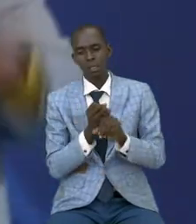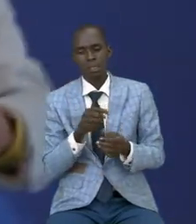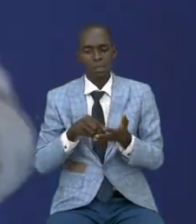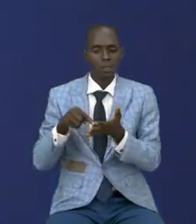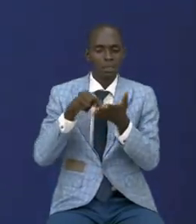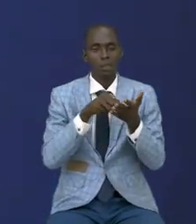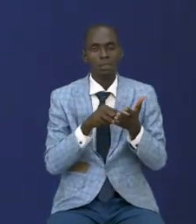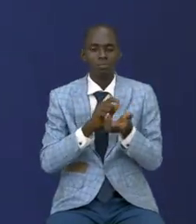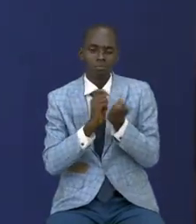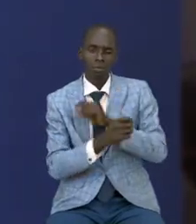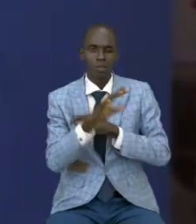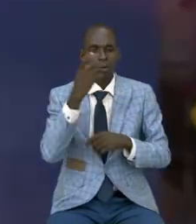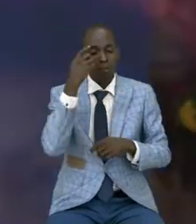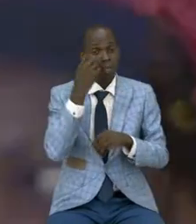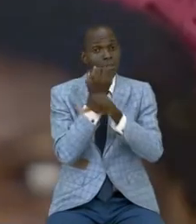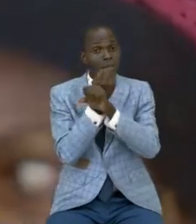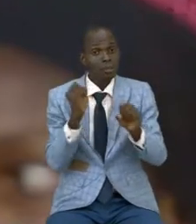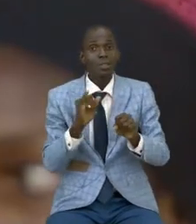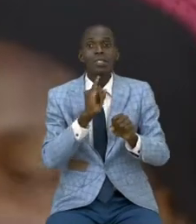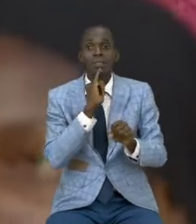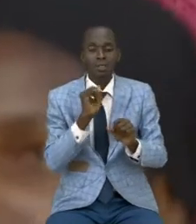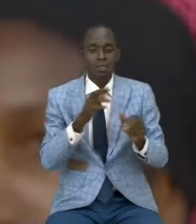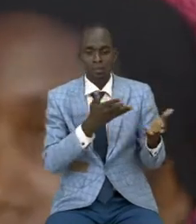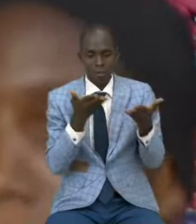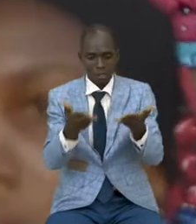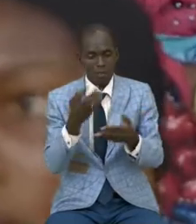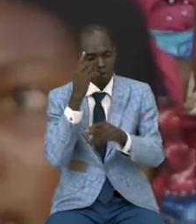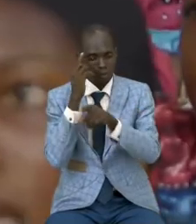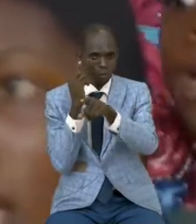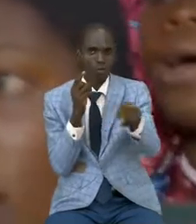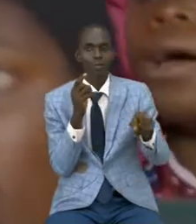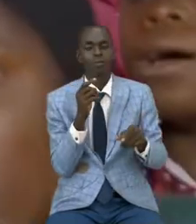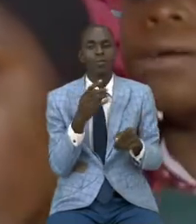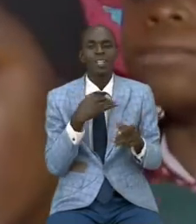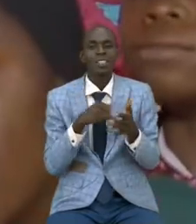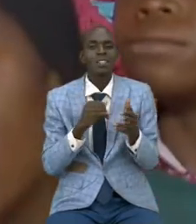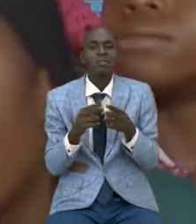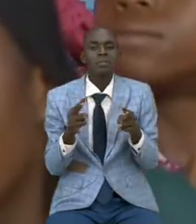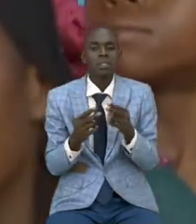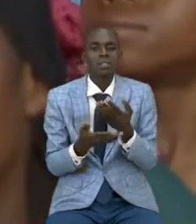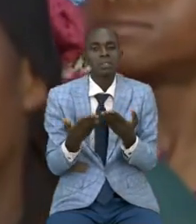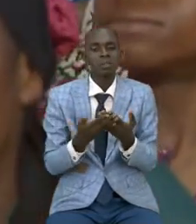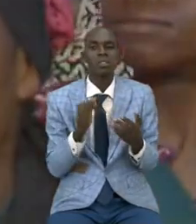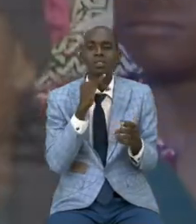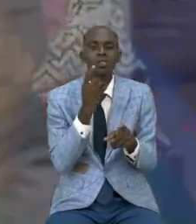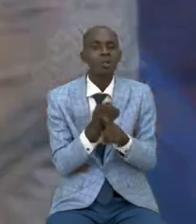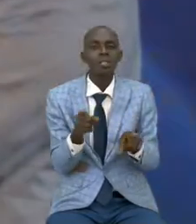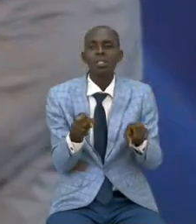mind salvation is available for you and it's very simple it's just like you give yourself to the